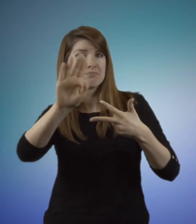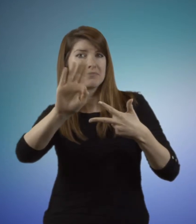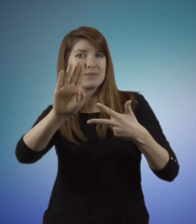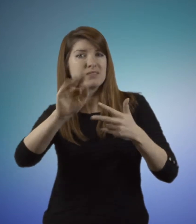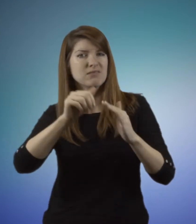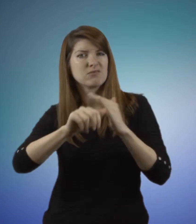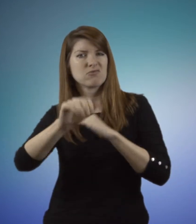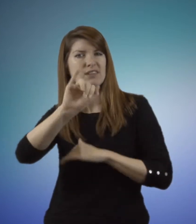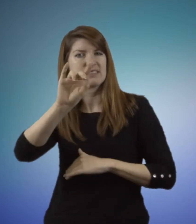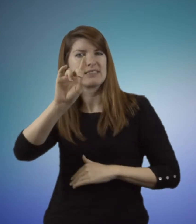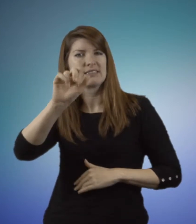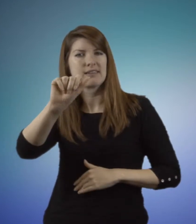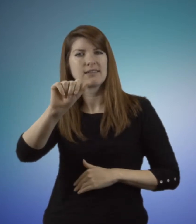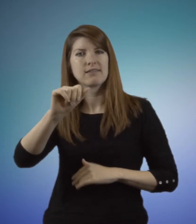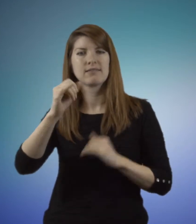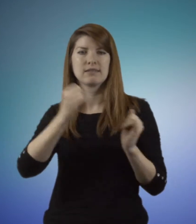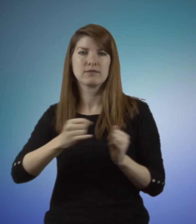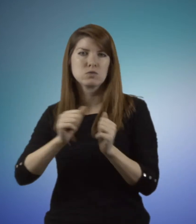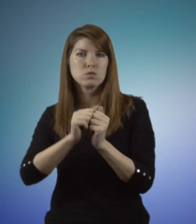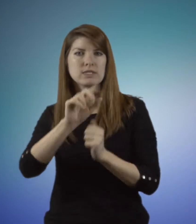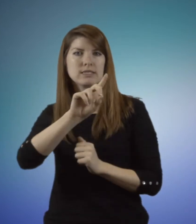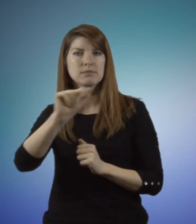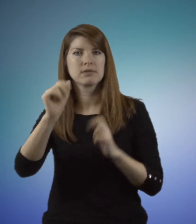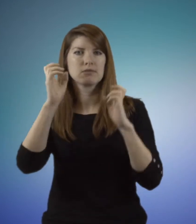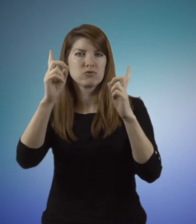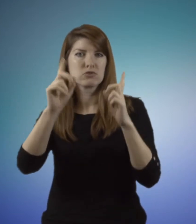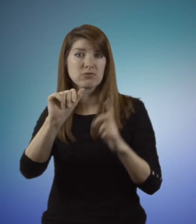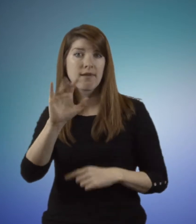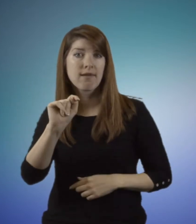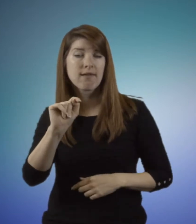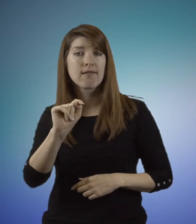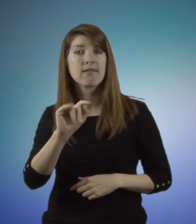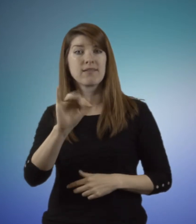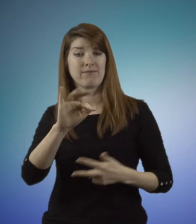which are Part B of IDEA, Individuals with Disabilities Education Act,